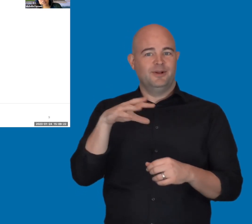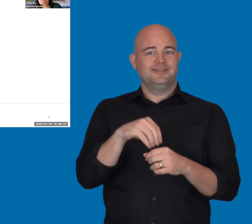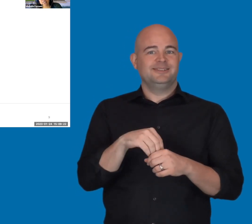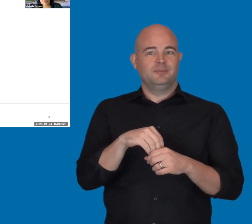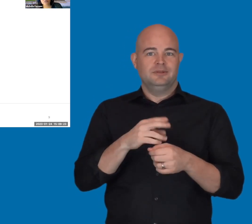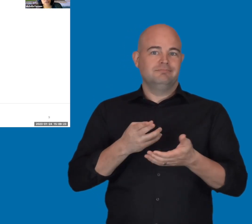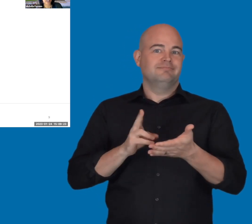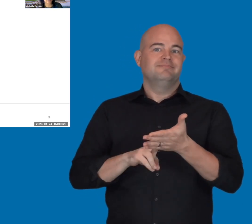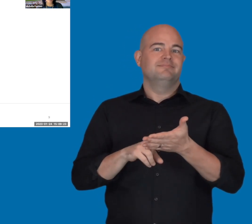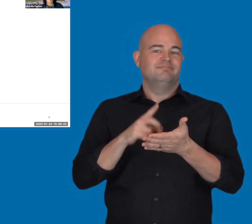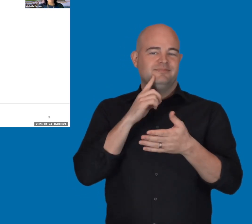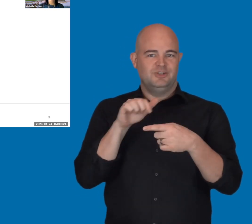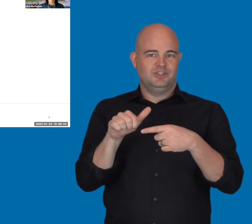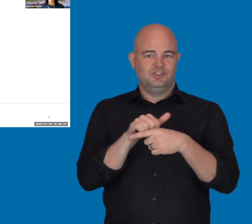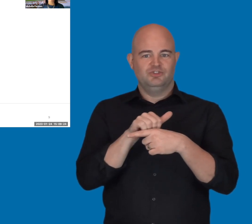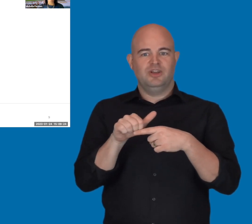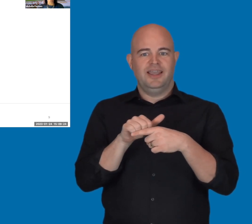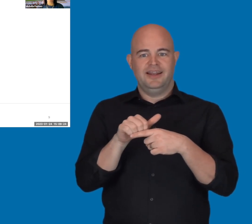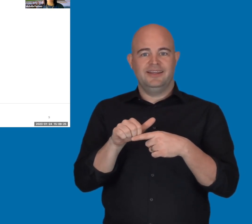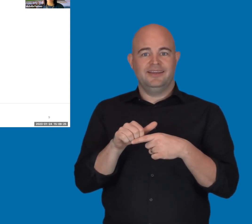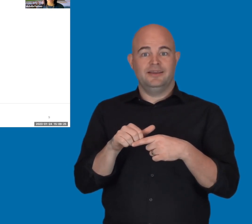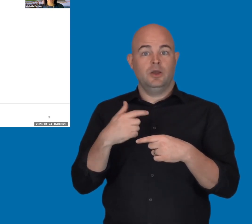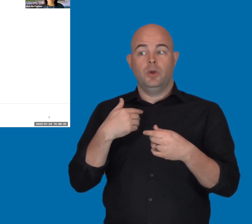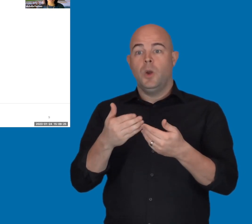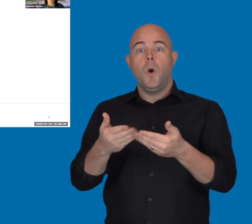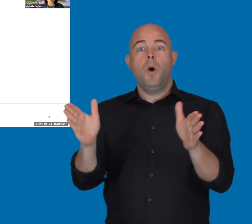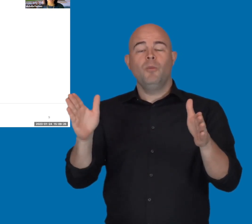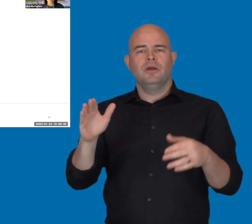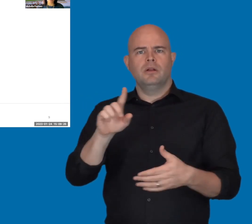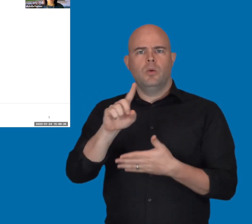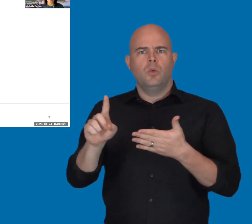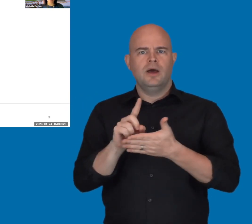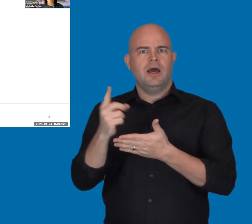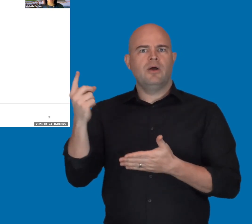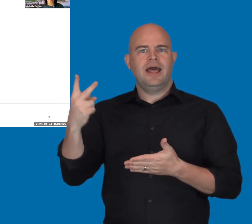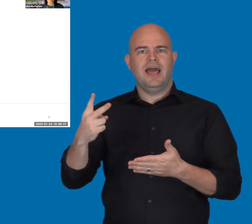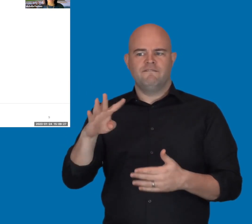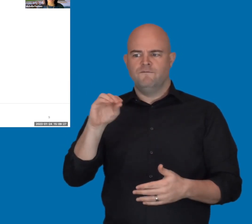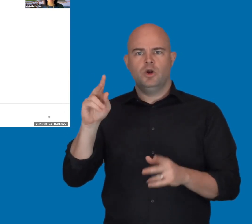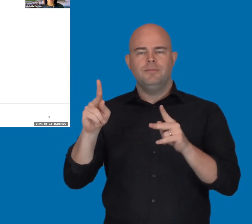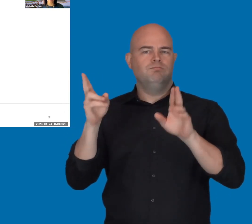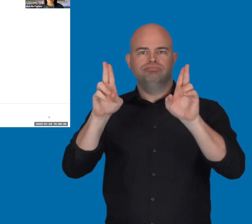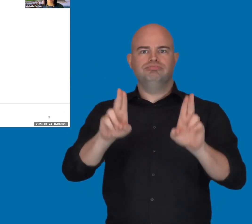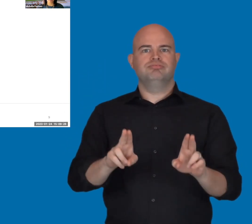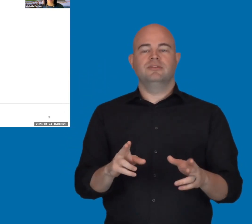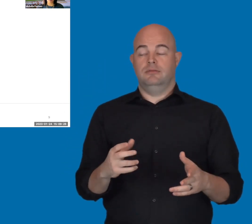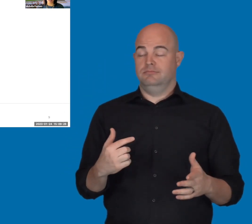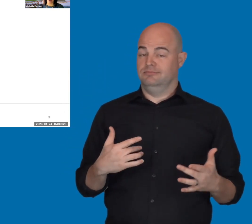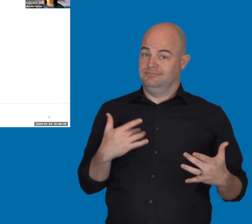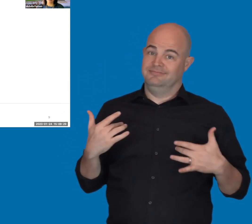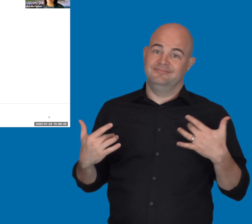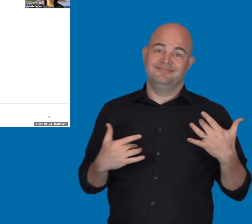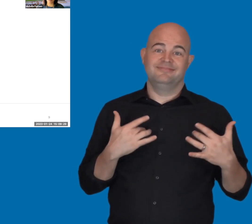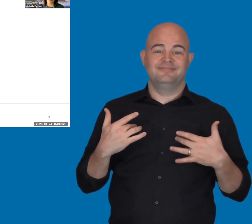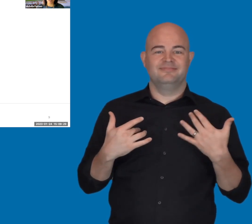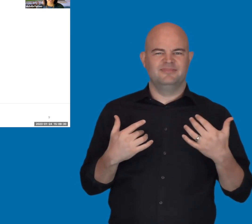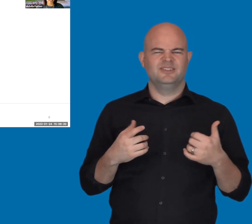in each module per week and really kind of take it in. So, we're just going to open one module at a time now.